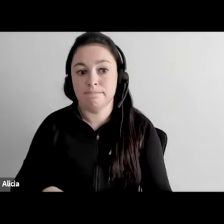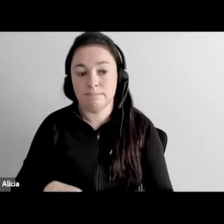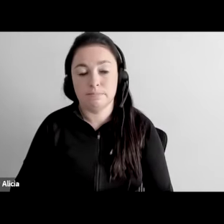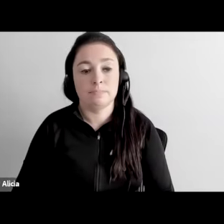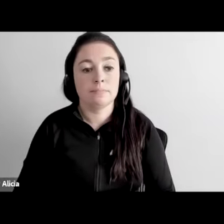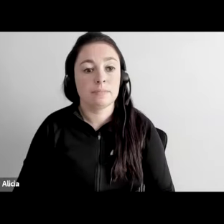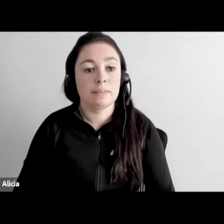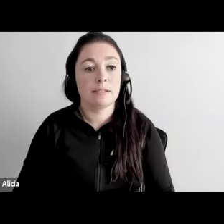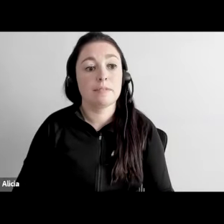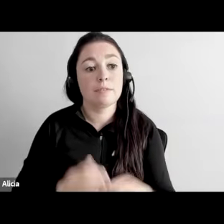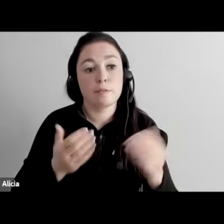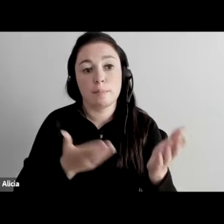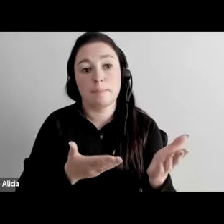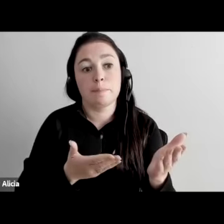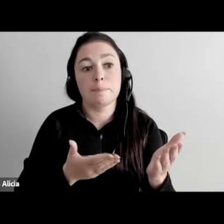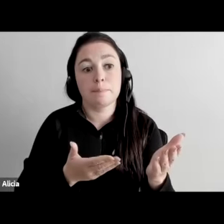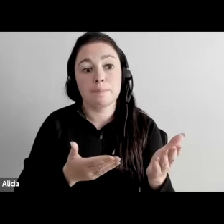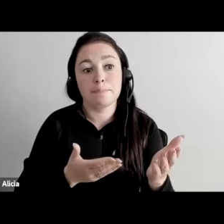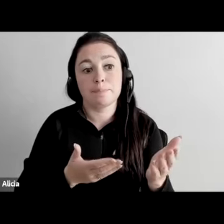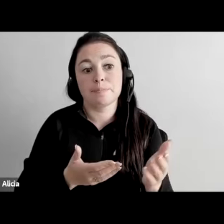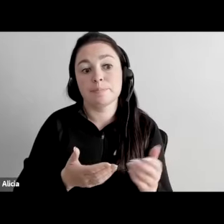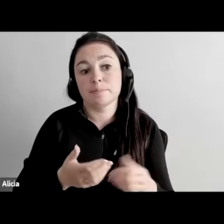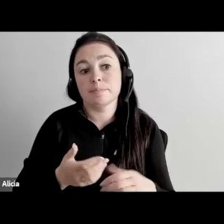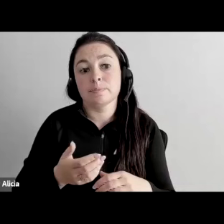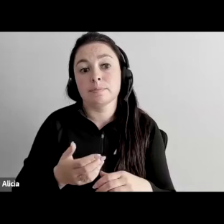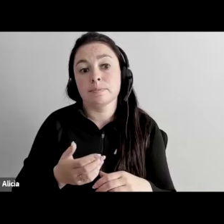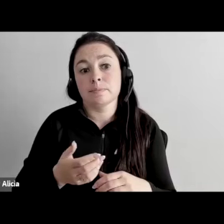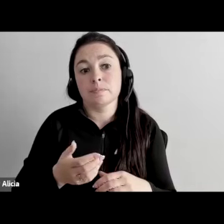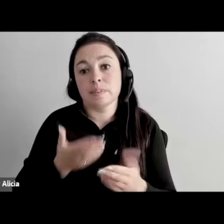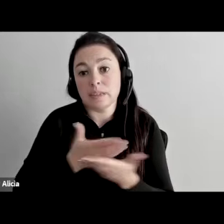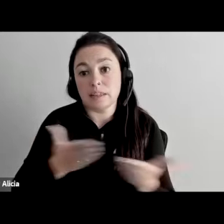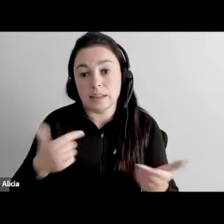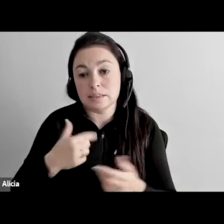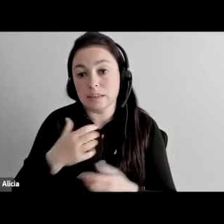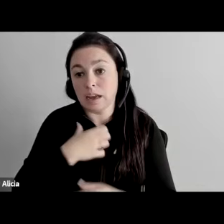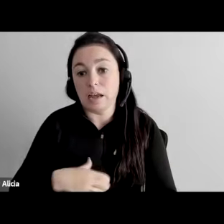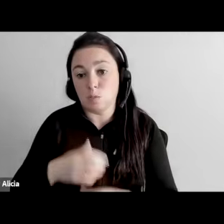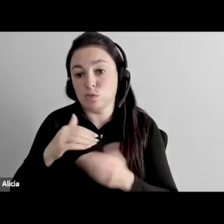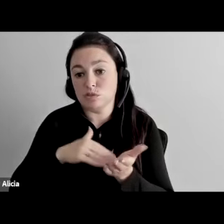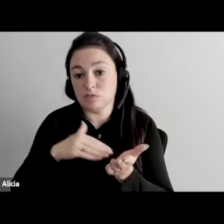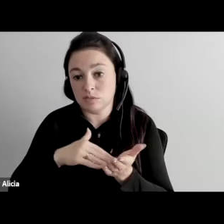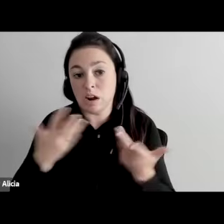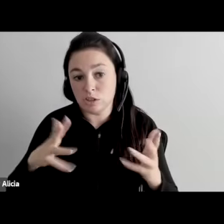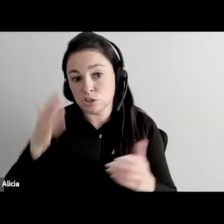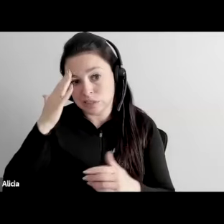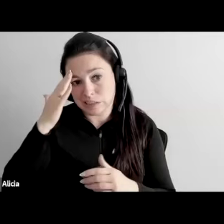Things I wish inpatient providers had known. I couldn't lift him easily or hold him with